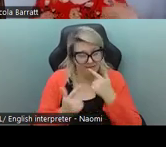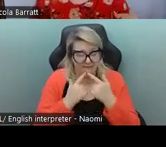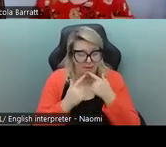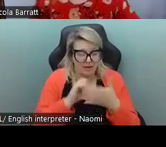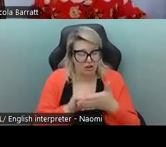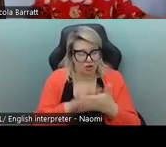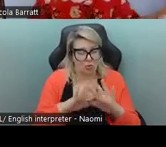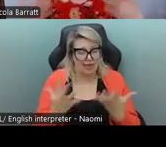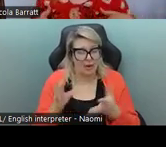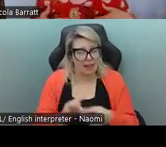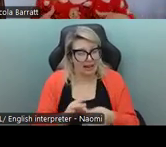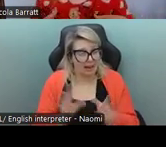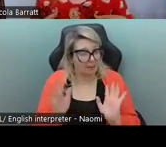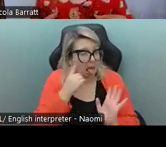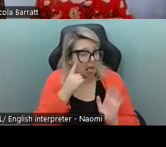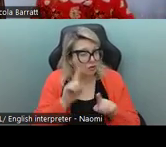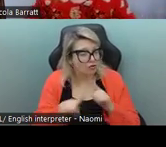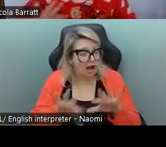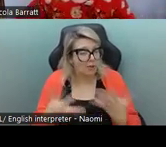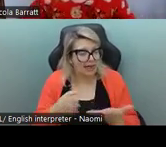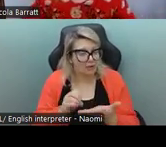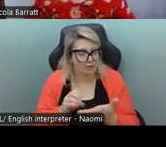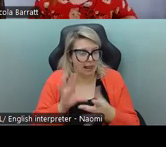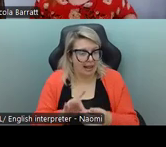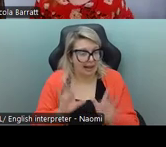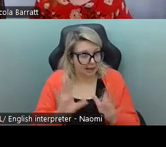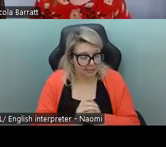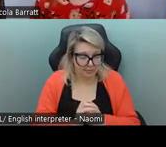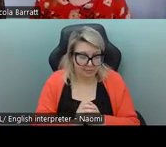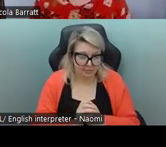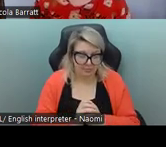Then try putting it all onto here and doing away with links altogether.